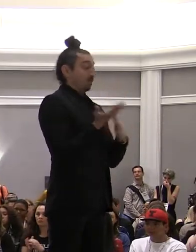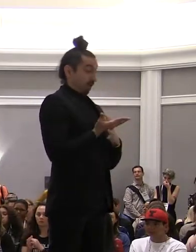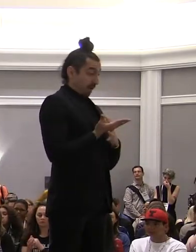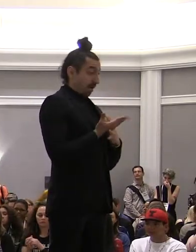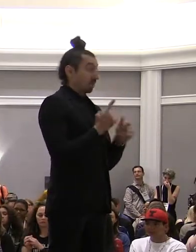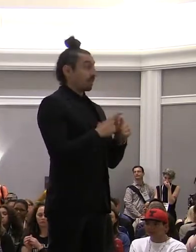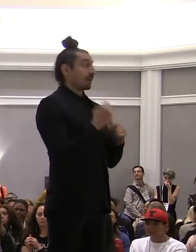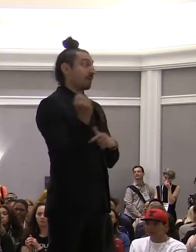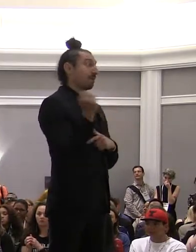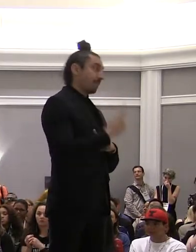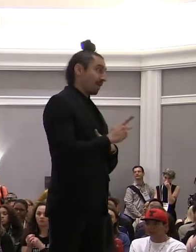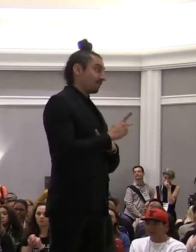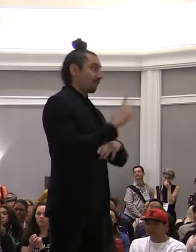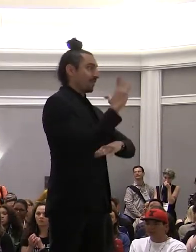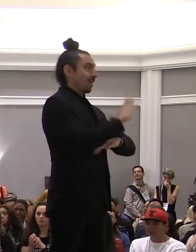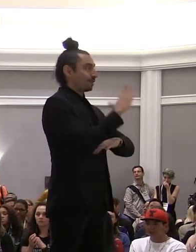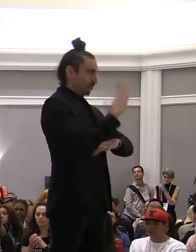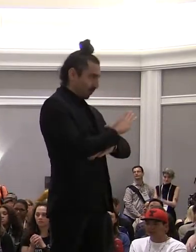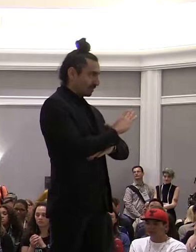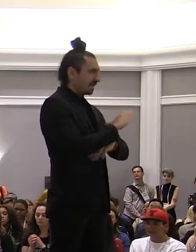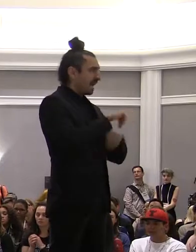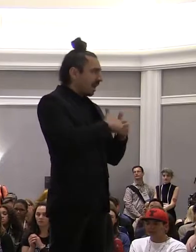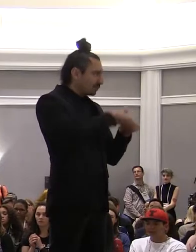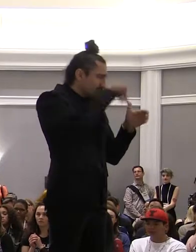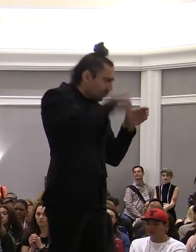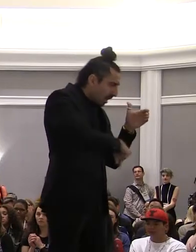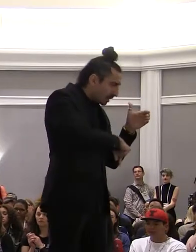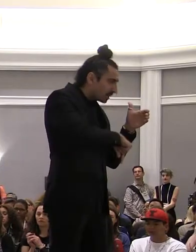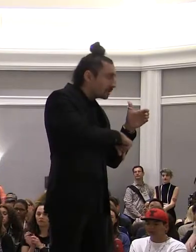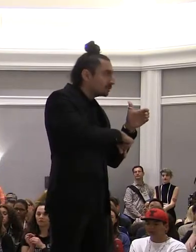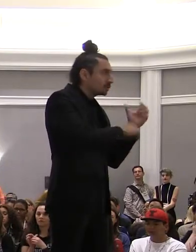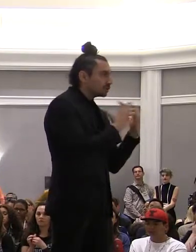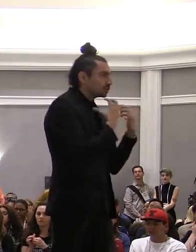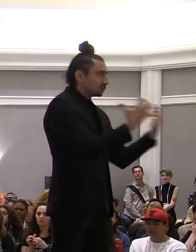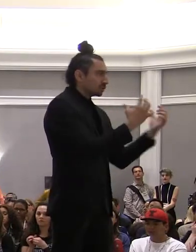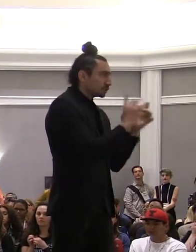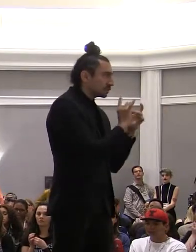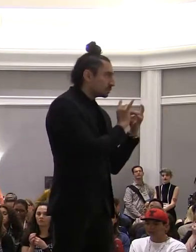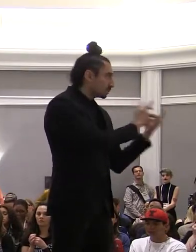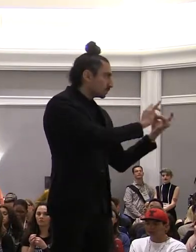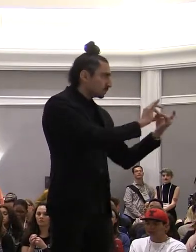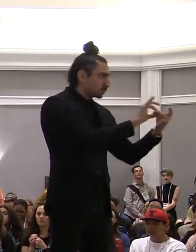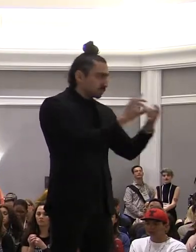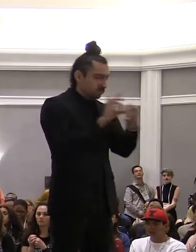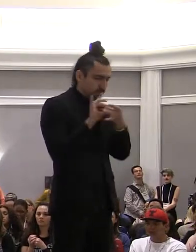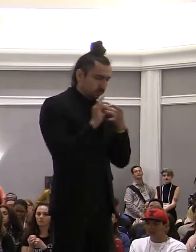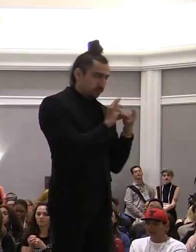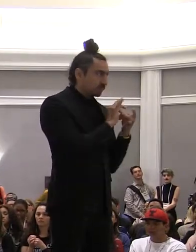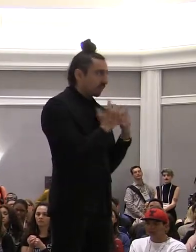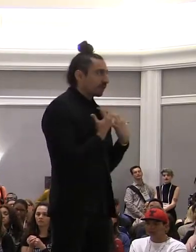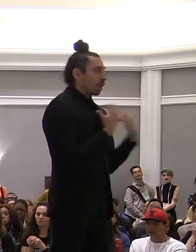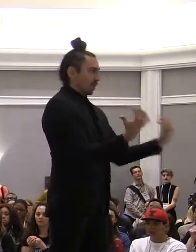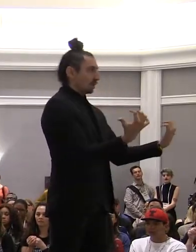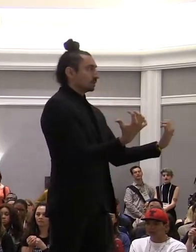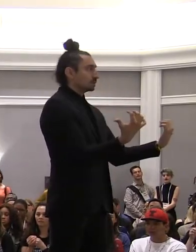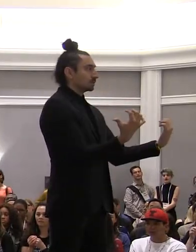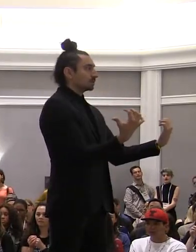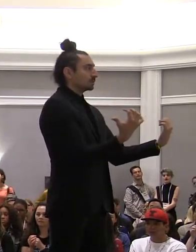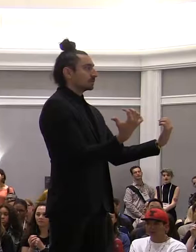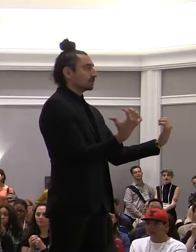This is all about how you can broaden, deepen and diversify your relationship with your audiences particularly case studies as to how we're all doing it.